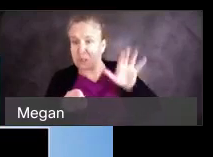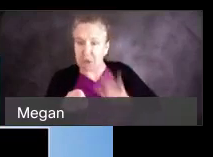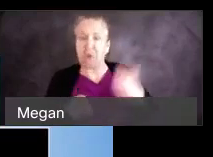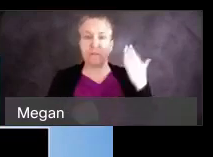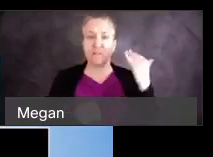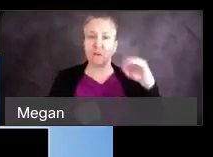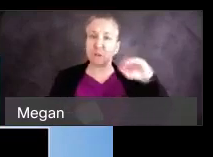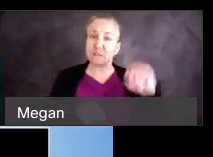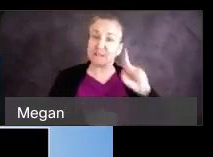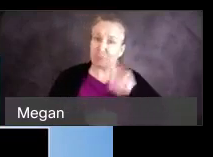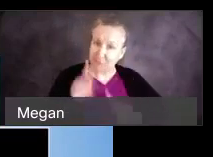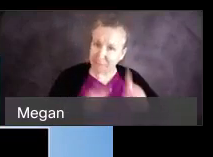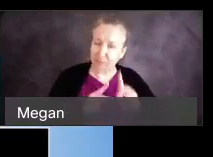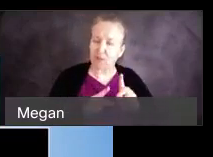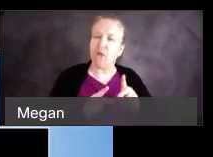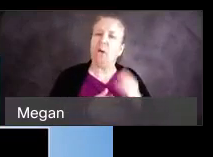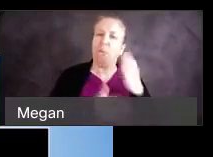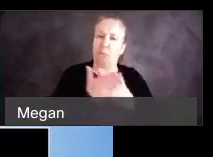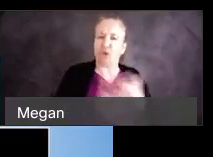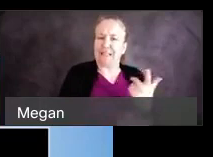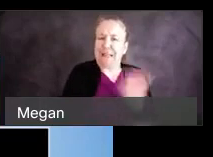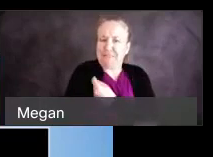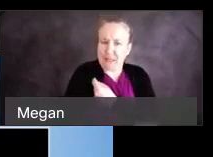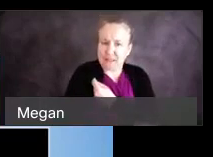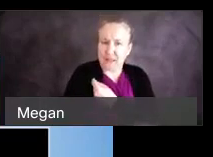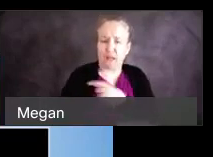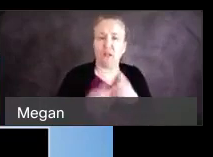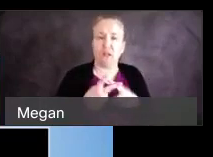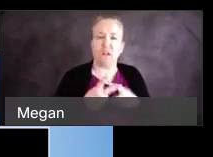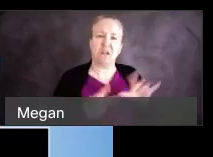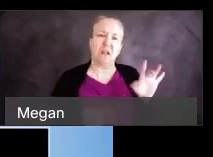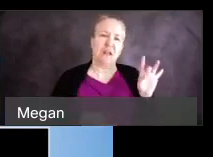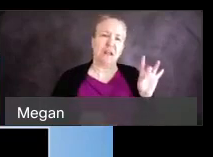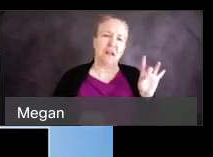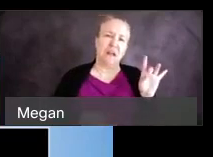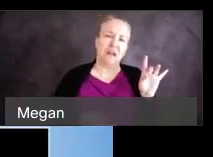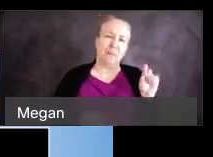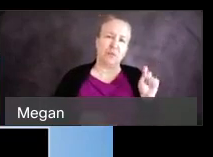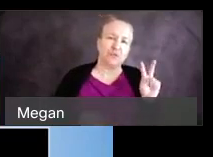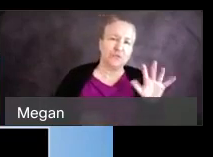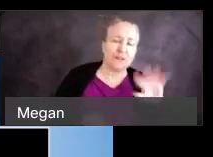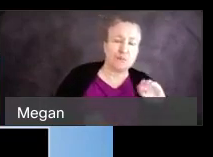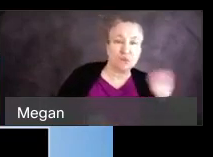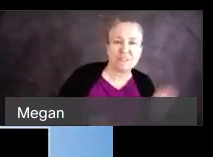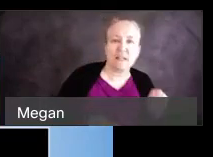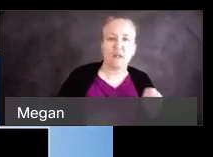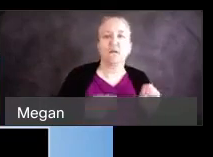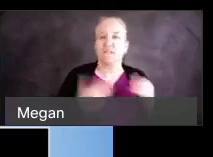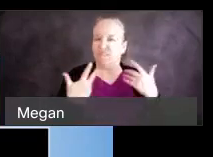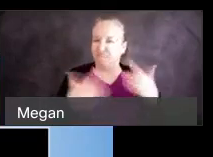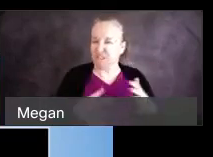are partially covered, about eight and a quarter percent of people are fully covered. In total, we